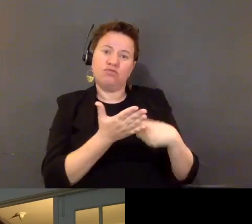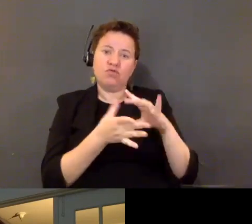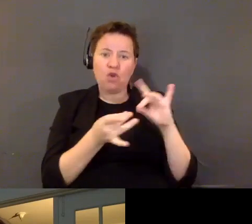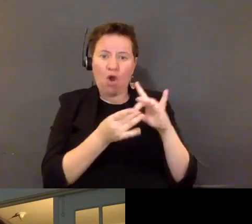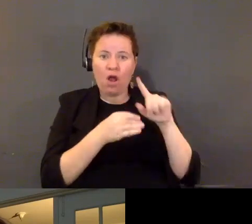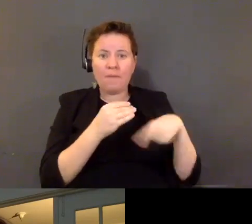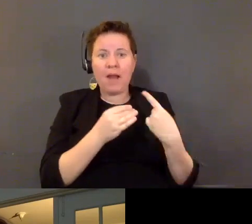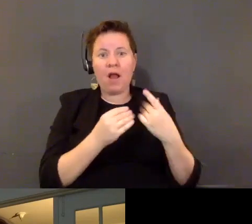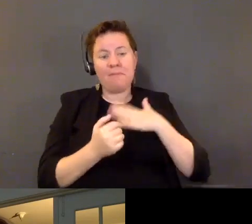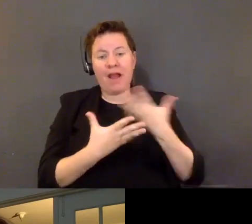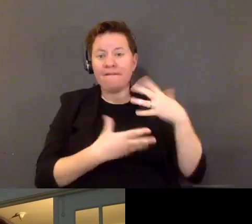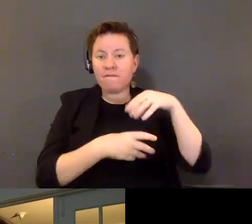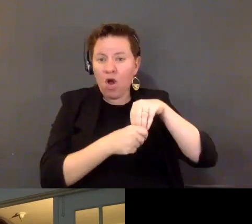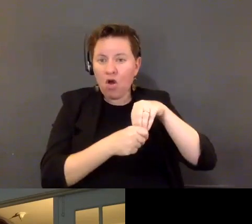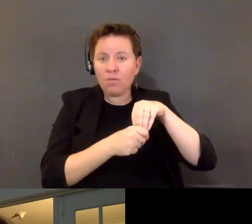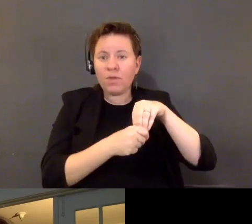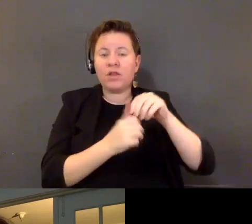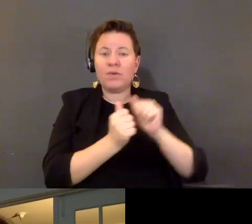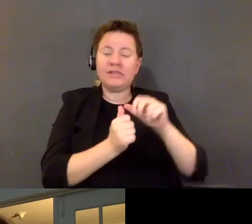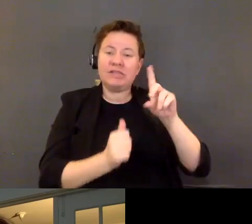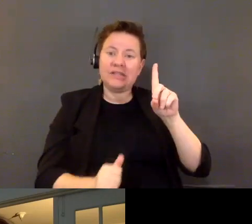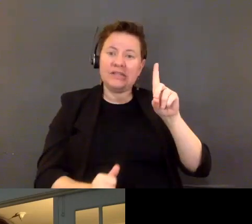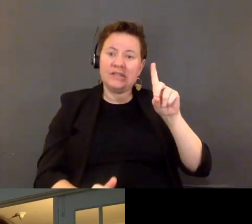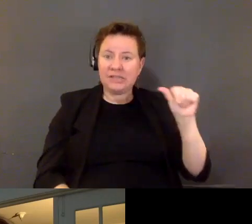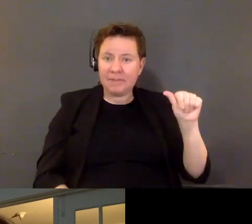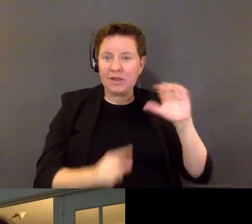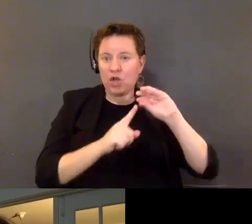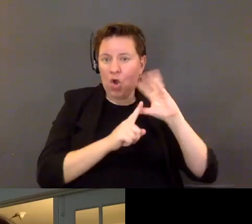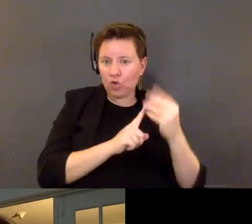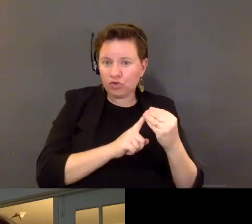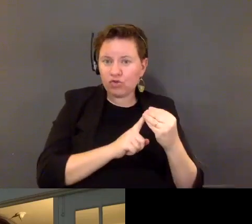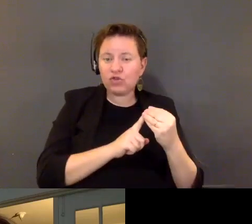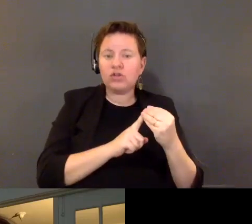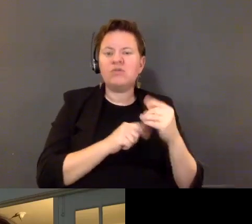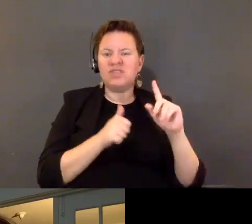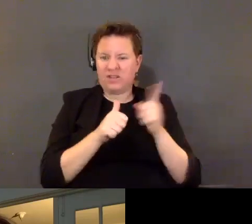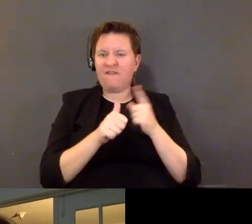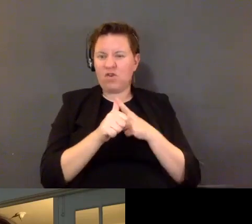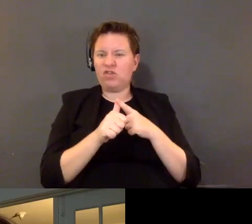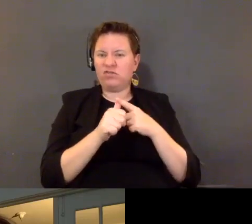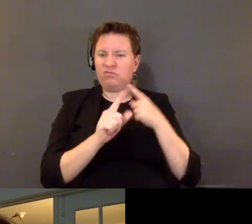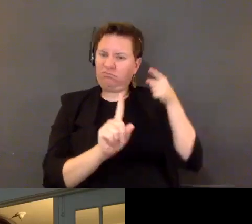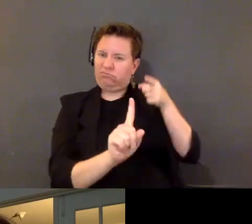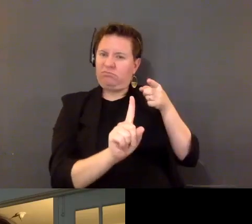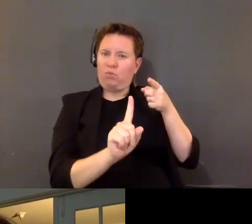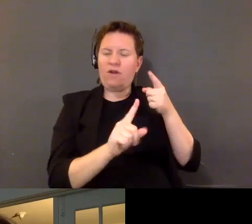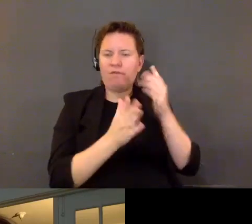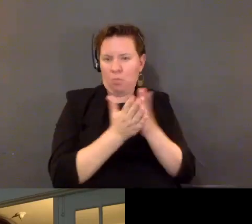my involvement in disability culture which was the first purpose of the book it was really important